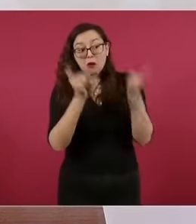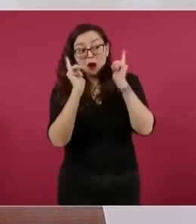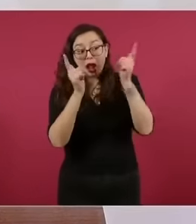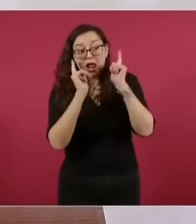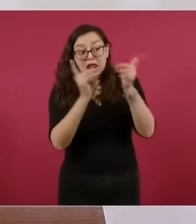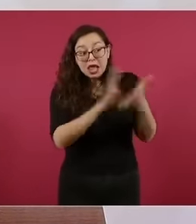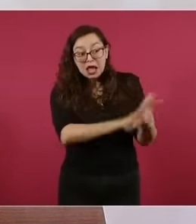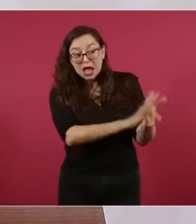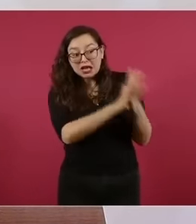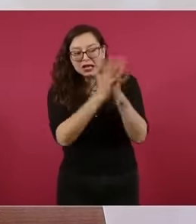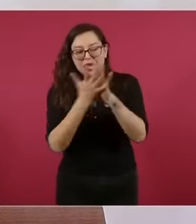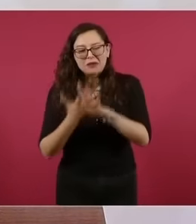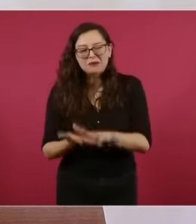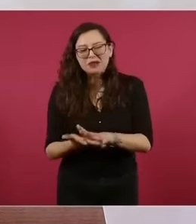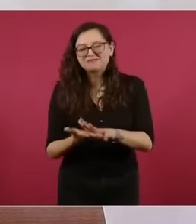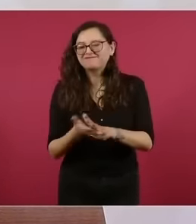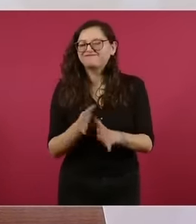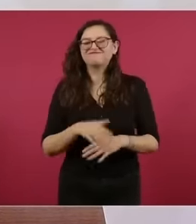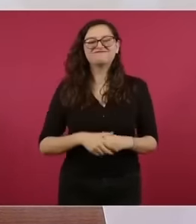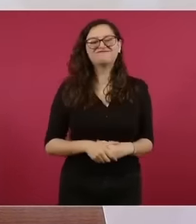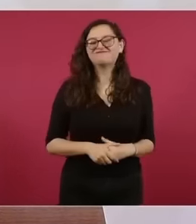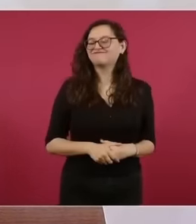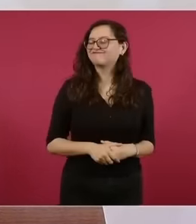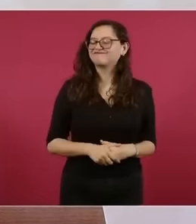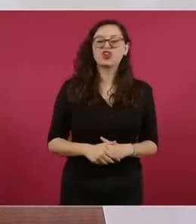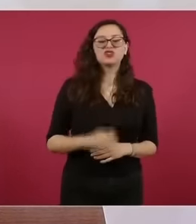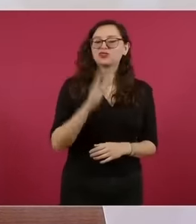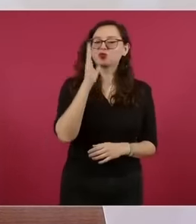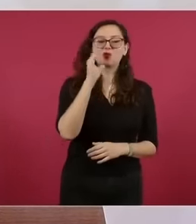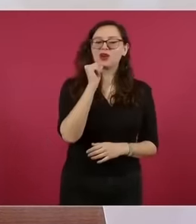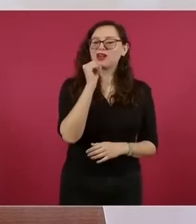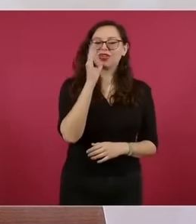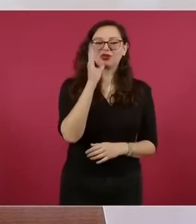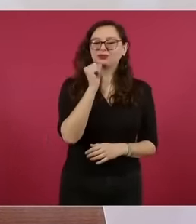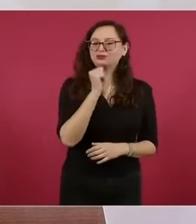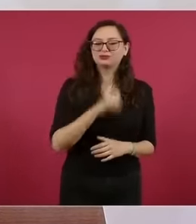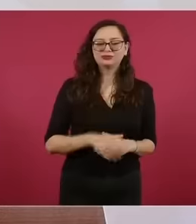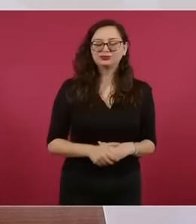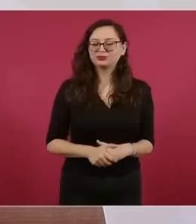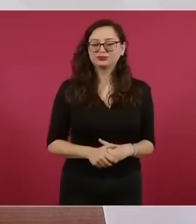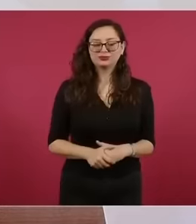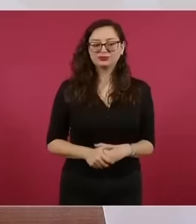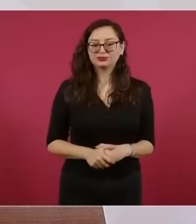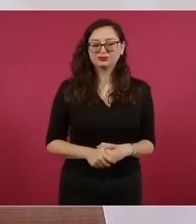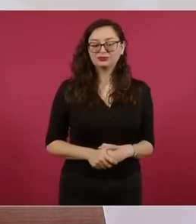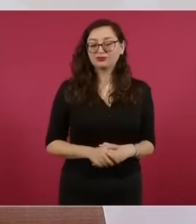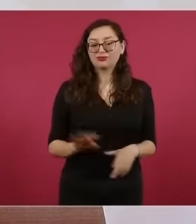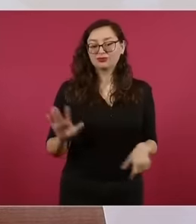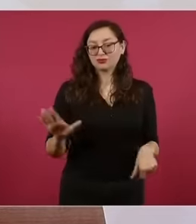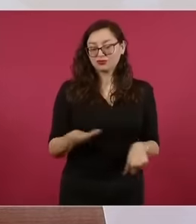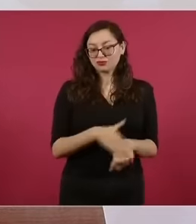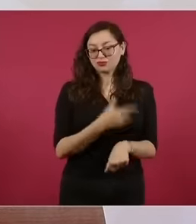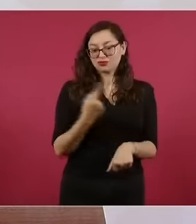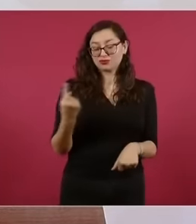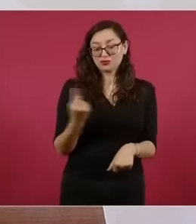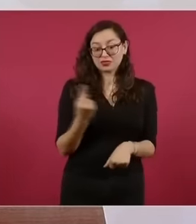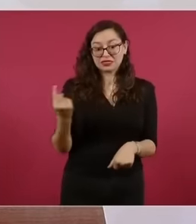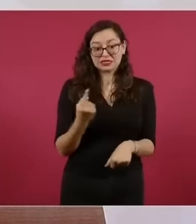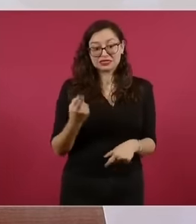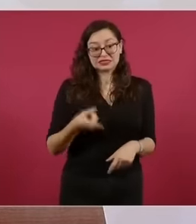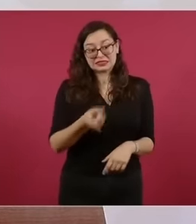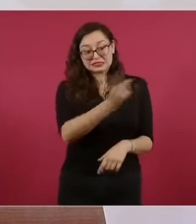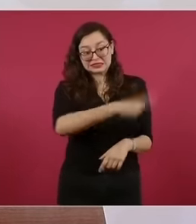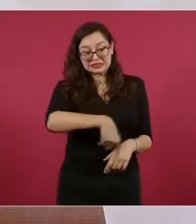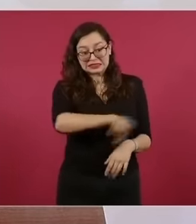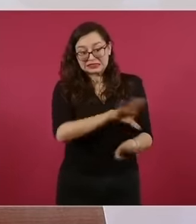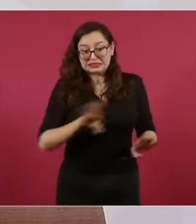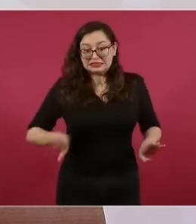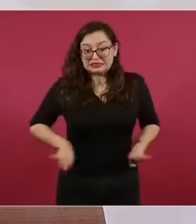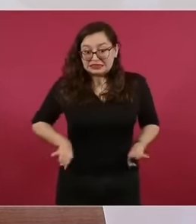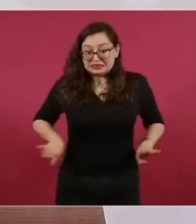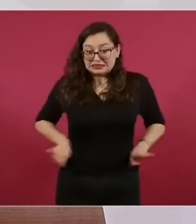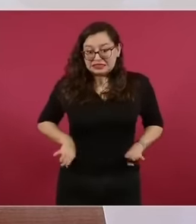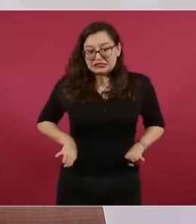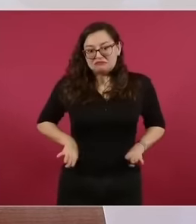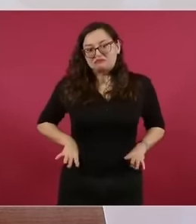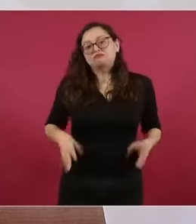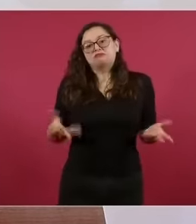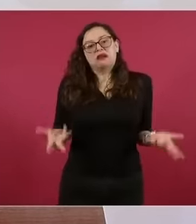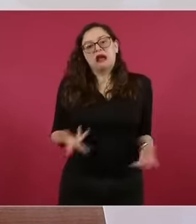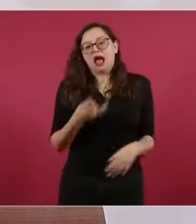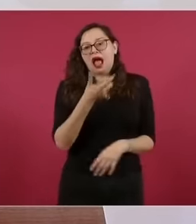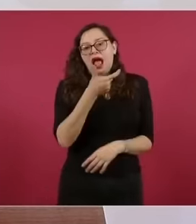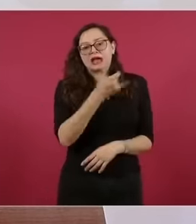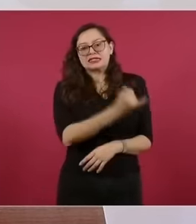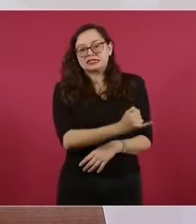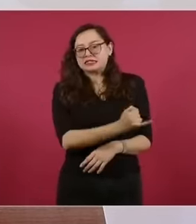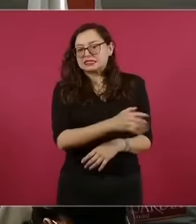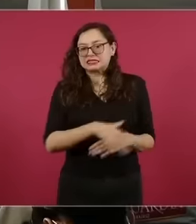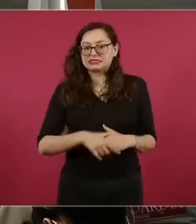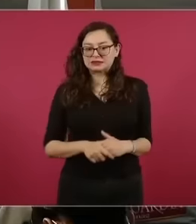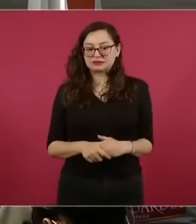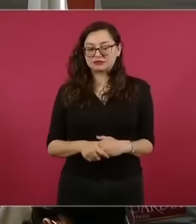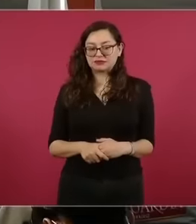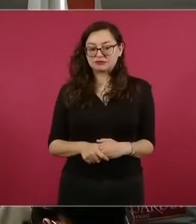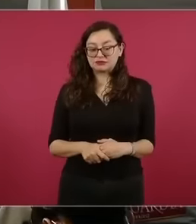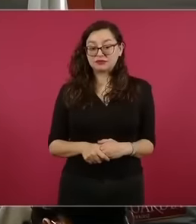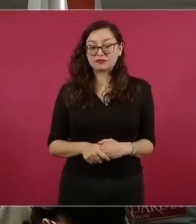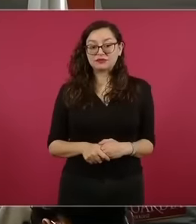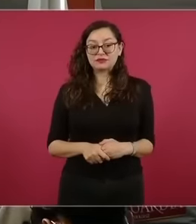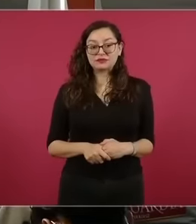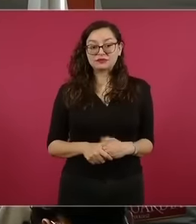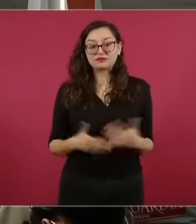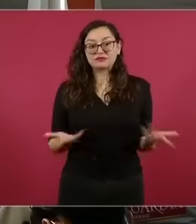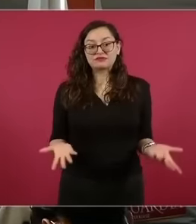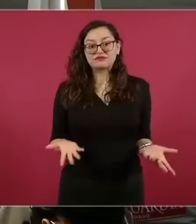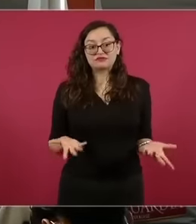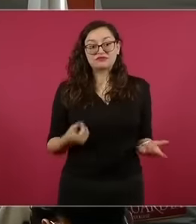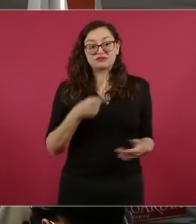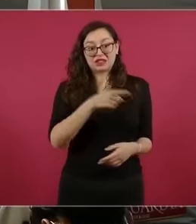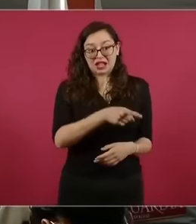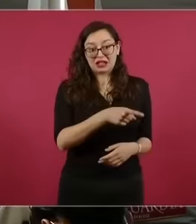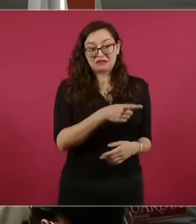Because that is their nature Aguilar betrayed Salinas